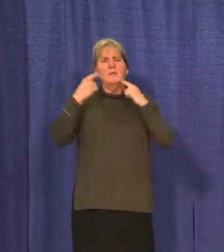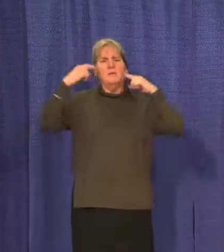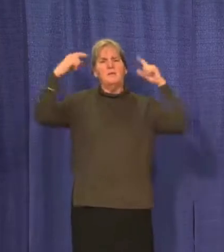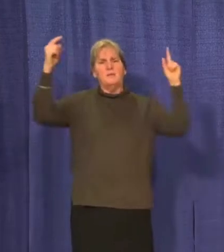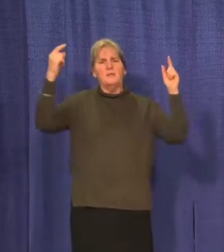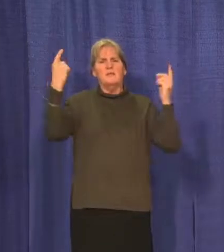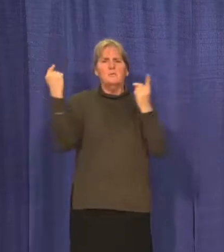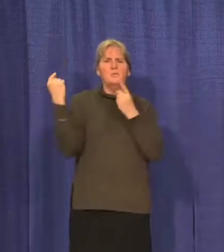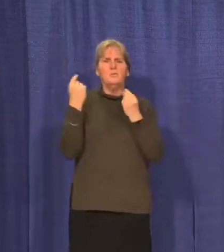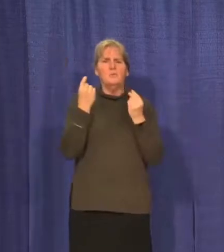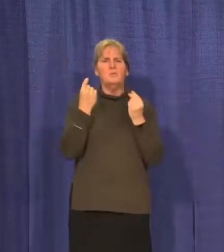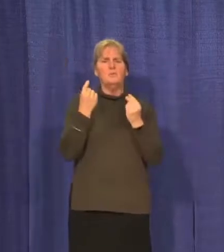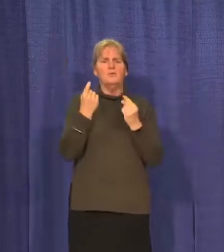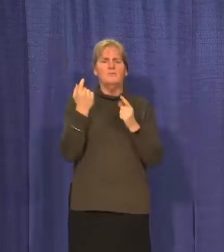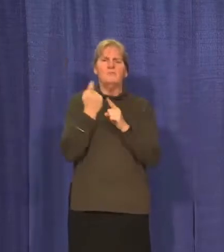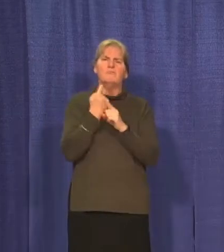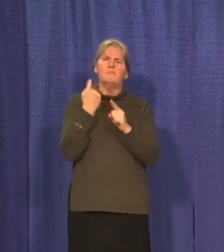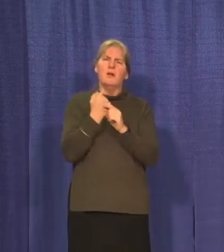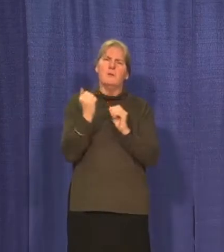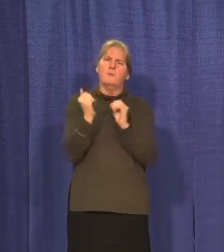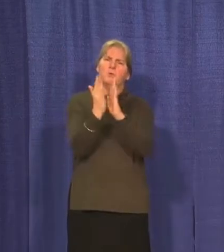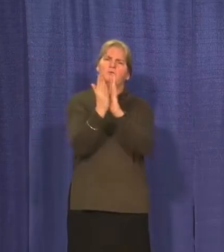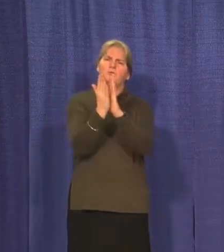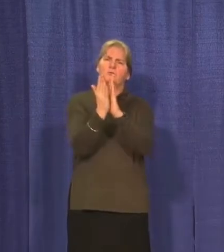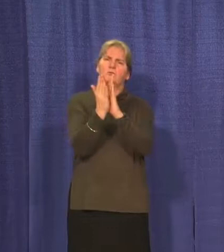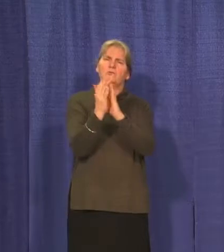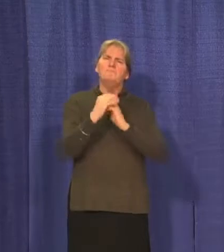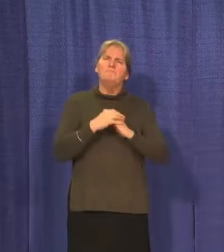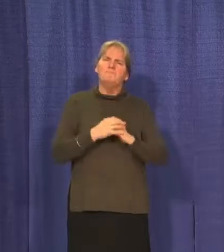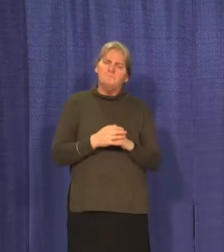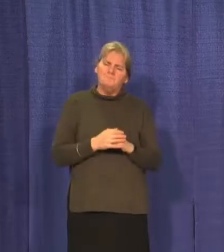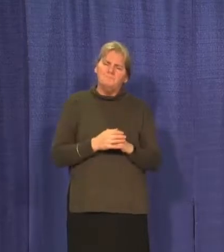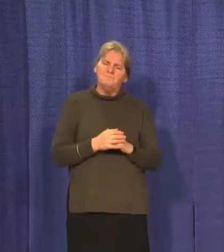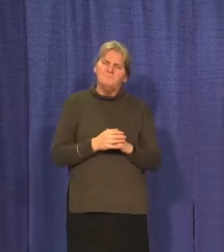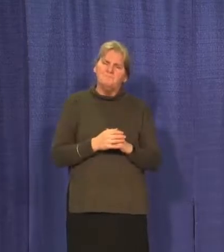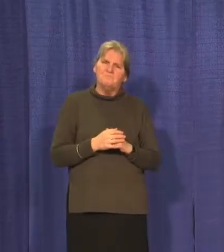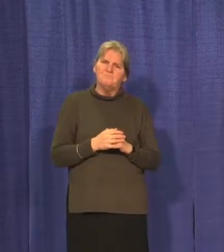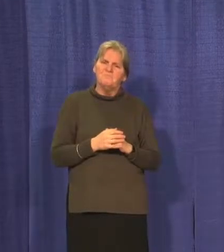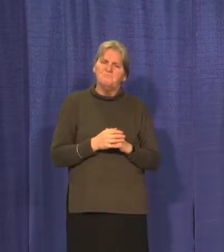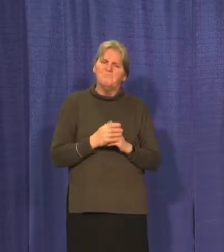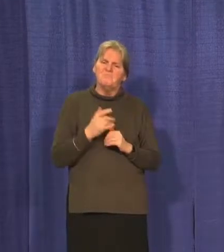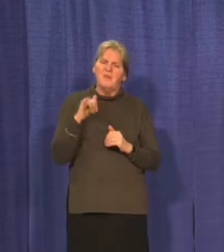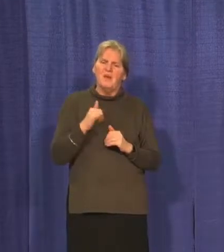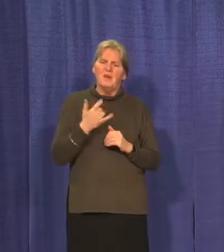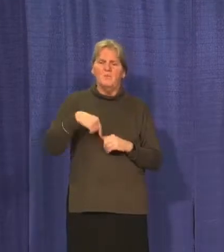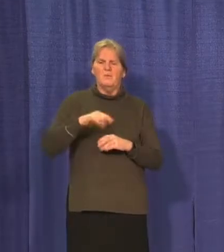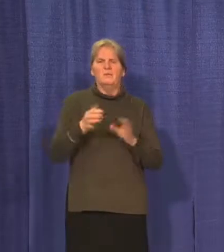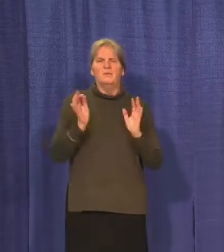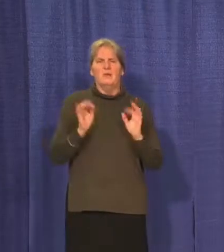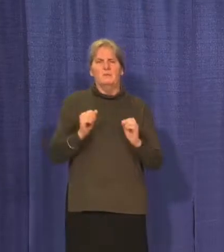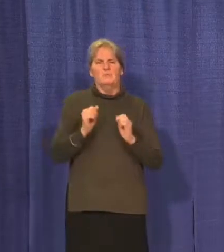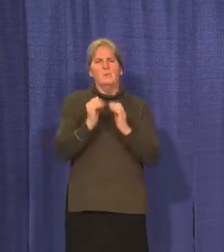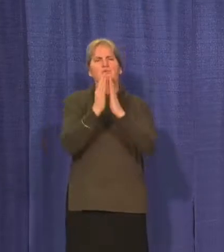in and that's the most successful model when it is applied properly. So that's the approach we are taking.